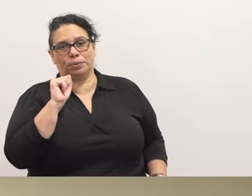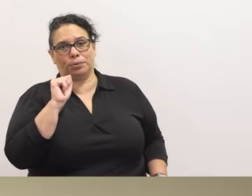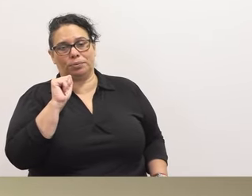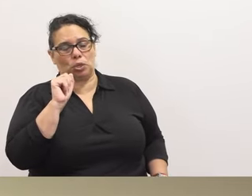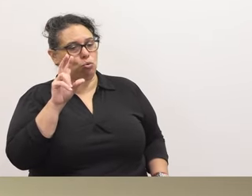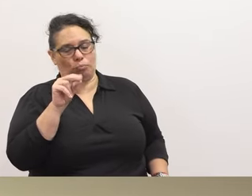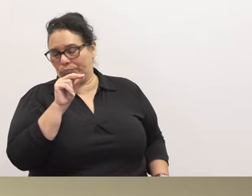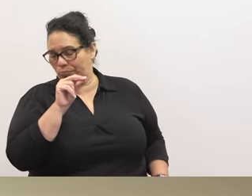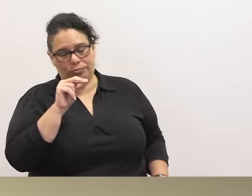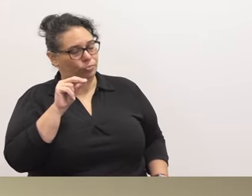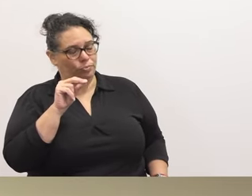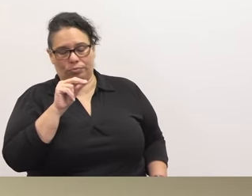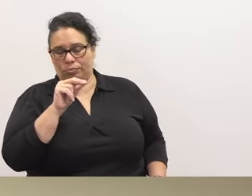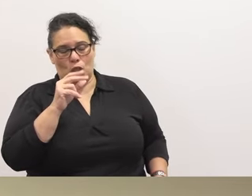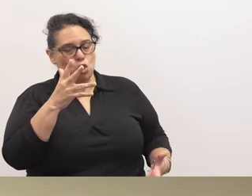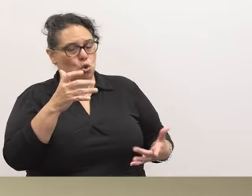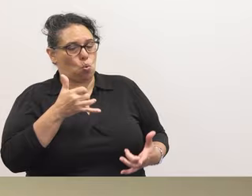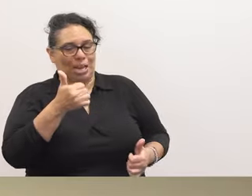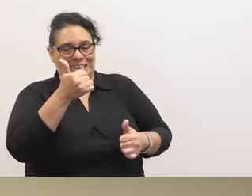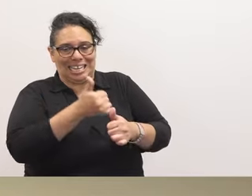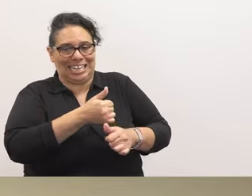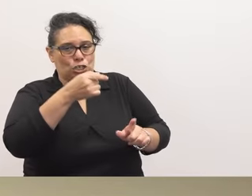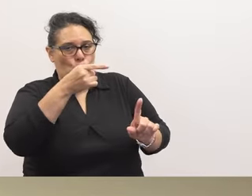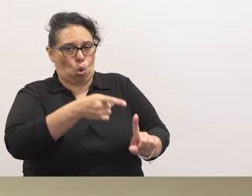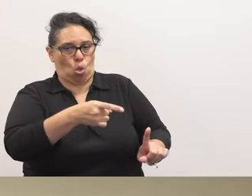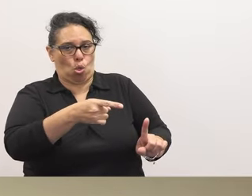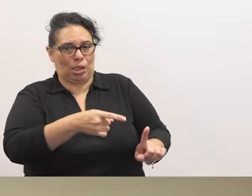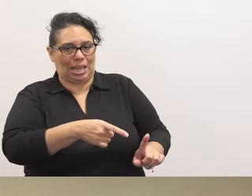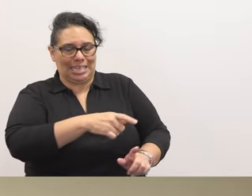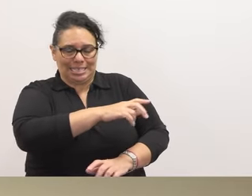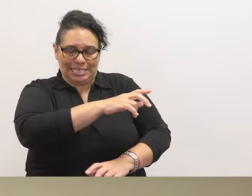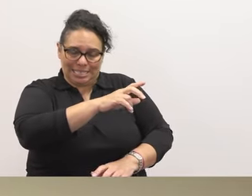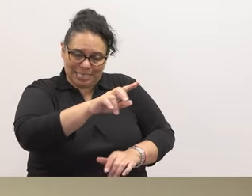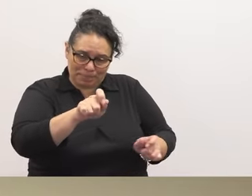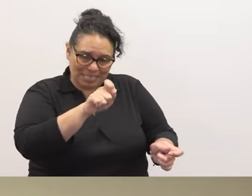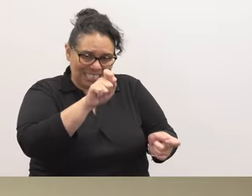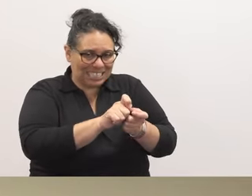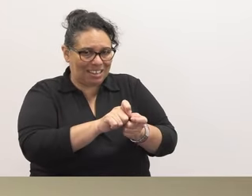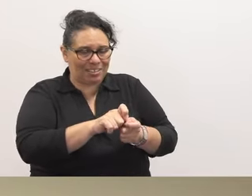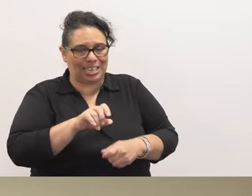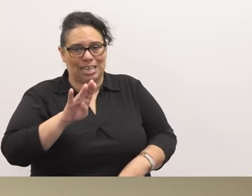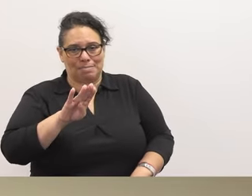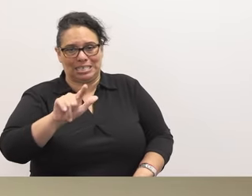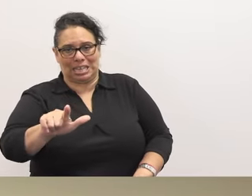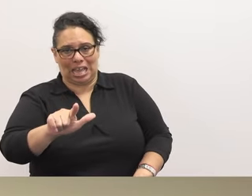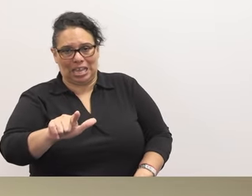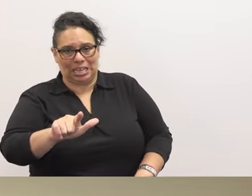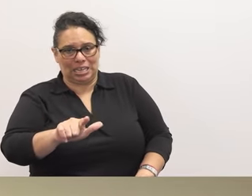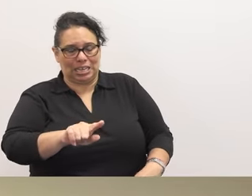That you want each goal to have one specific baseline starting point, one specific target endpoint